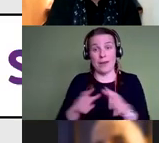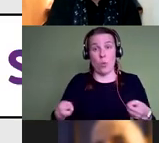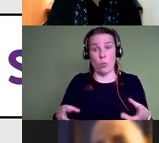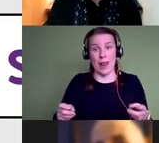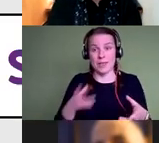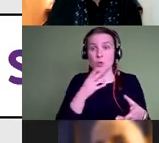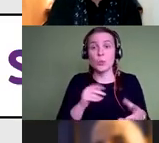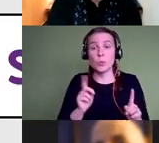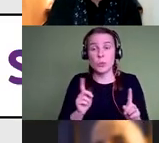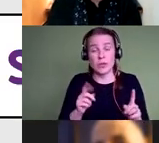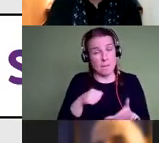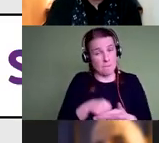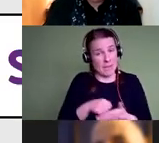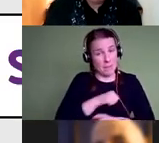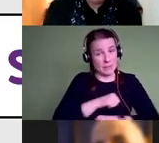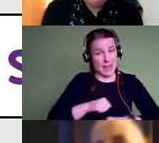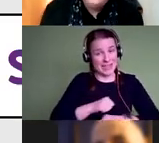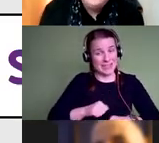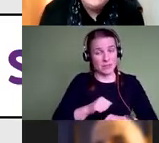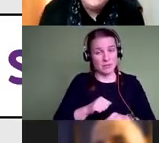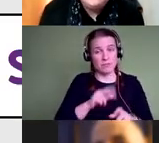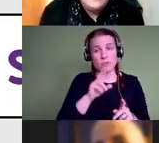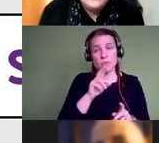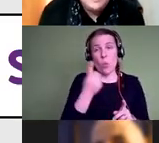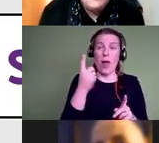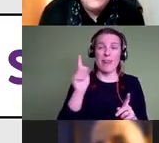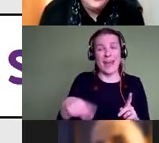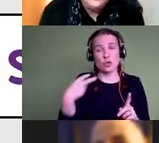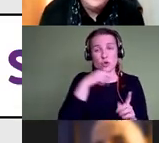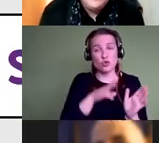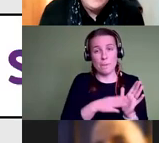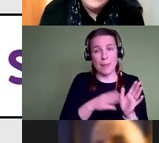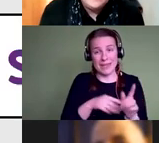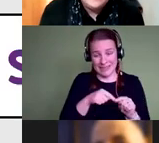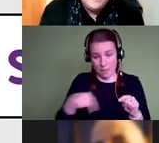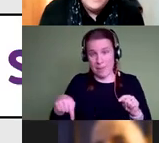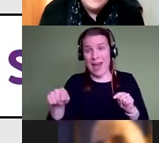and where terrain mitigates against universal access than alternative routes should be created. Real and potential